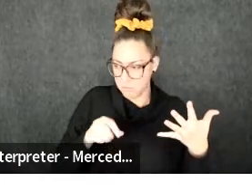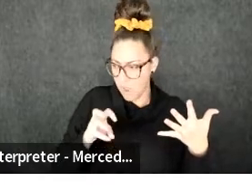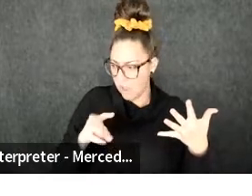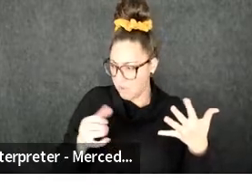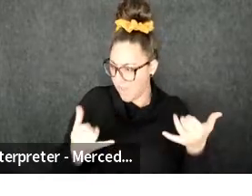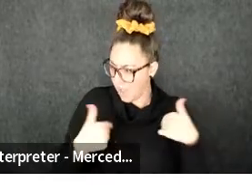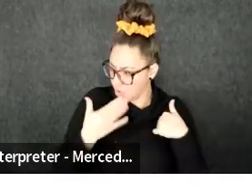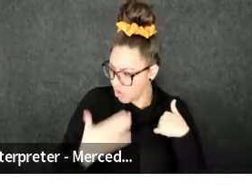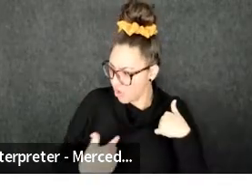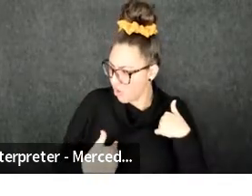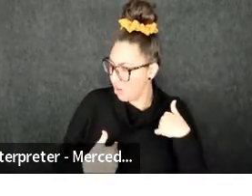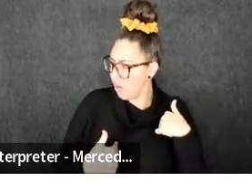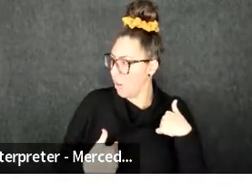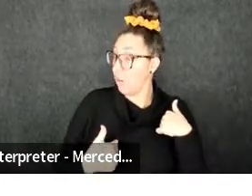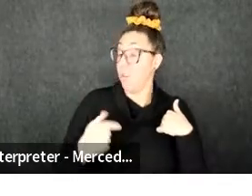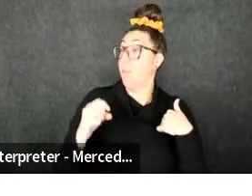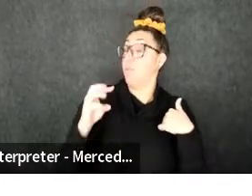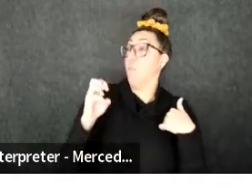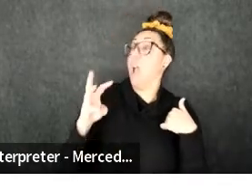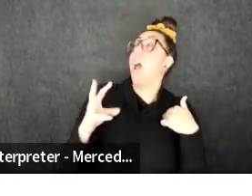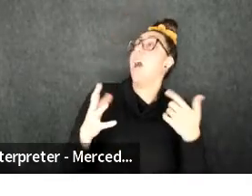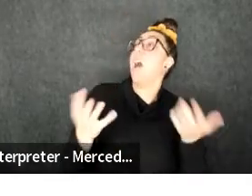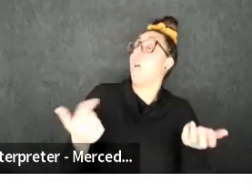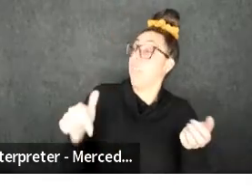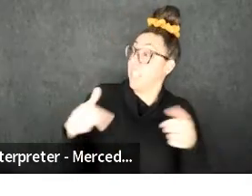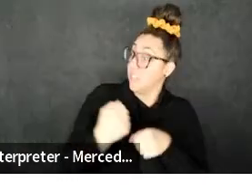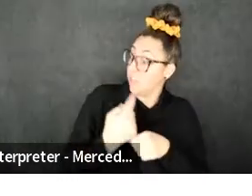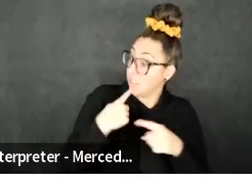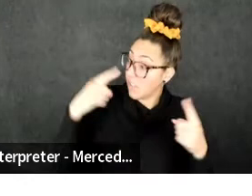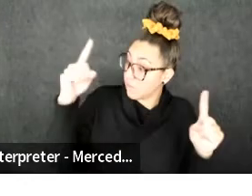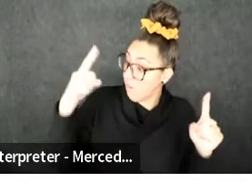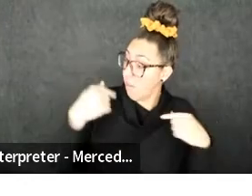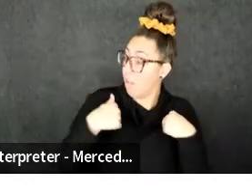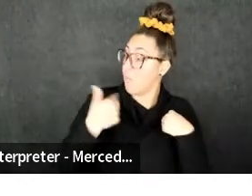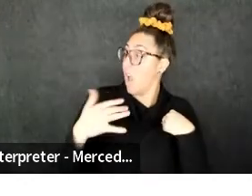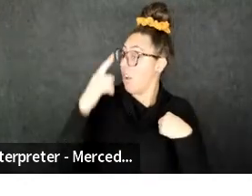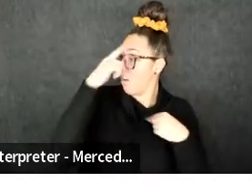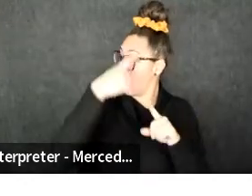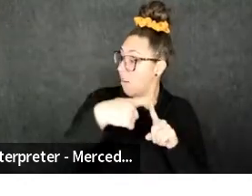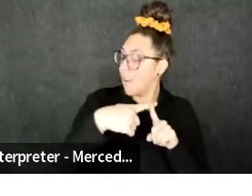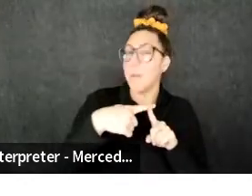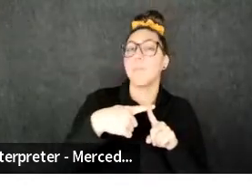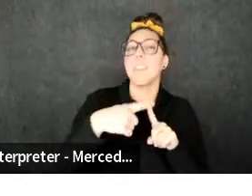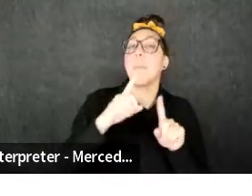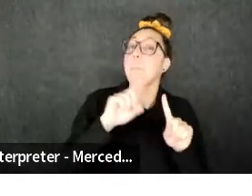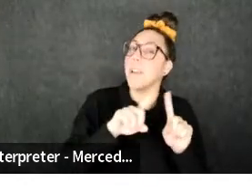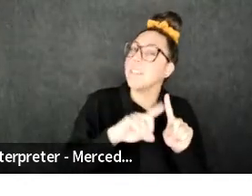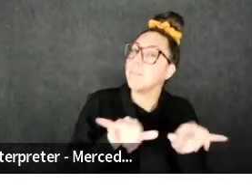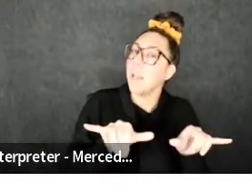my feeling as a broken student back in the day, because some of my students are in that position right now. Mm hmm.